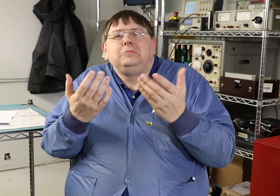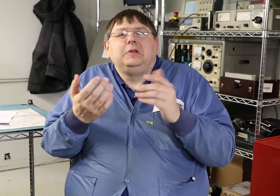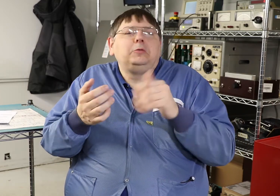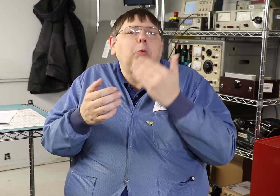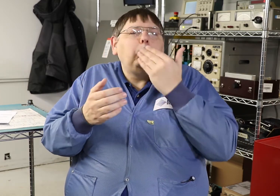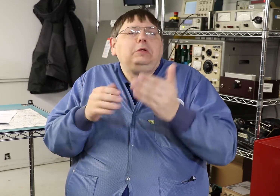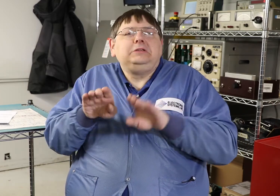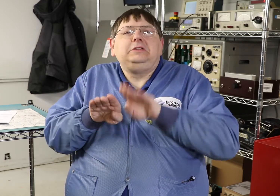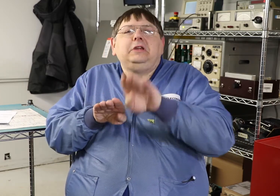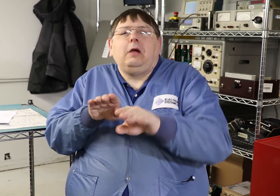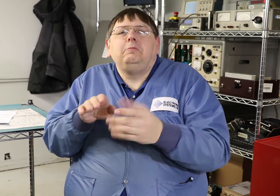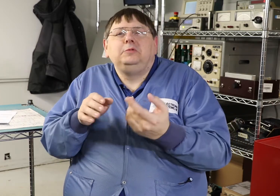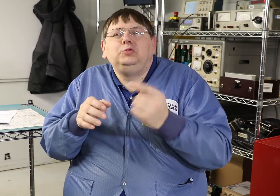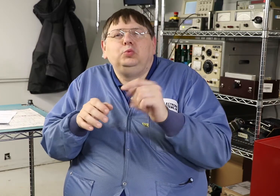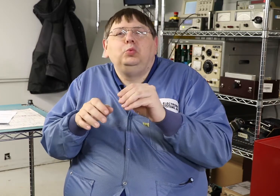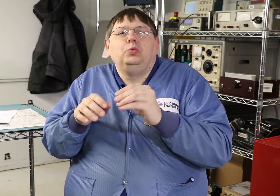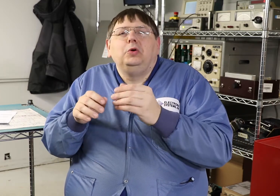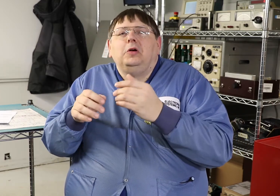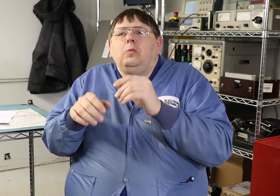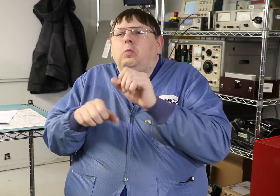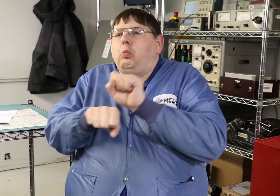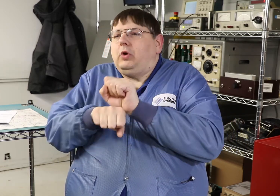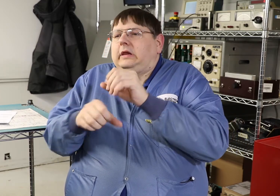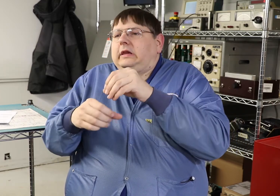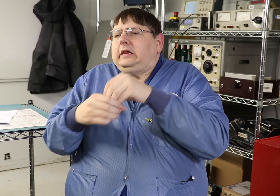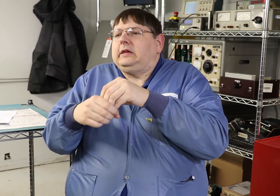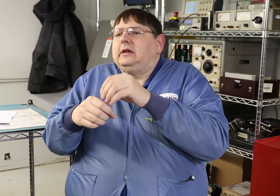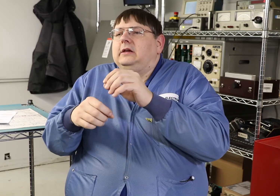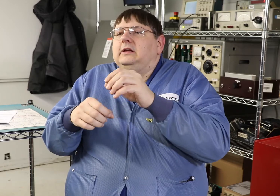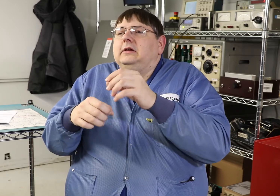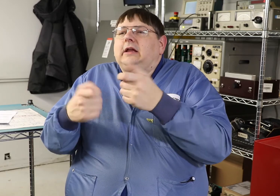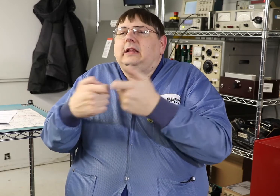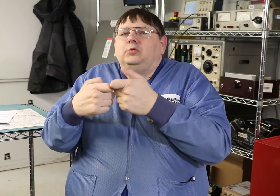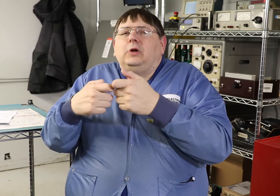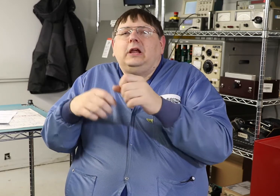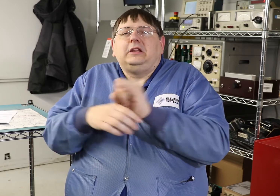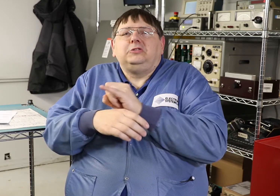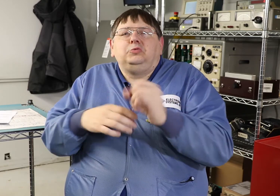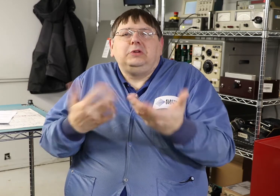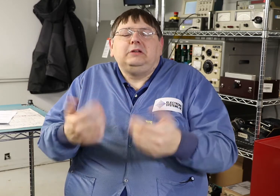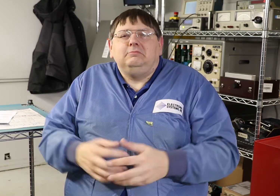it’s a good step towards working in the electronics industry!